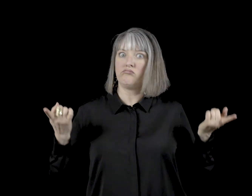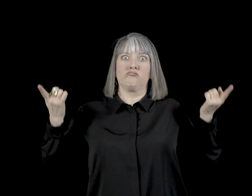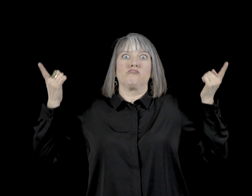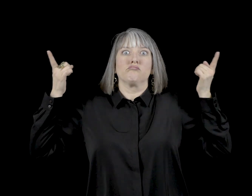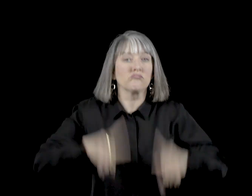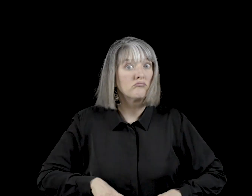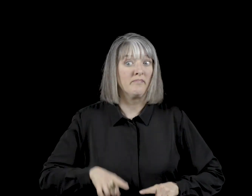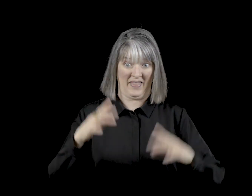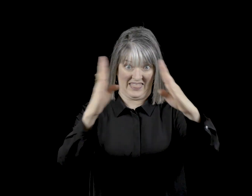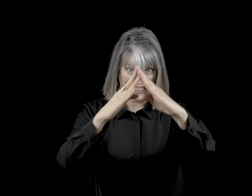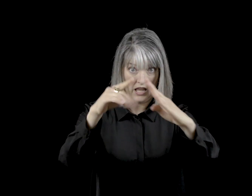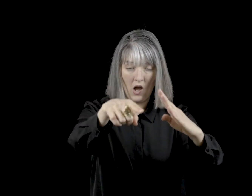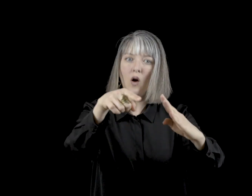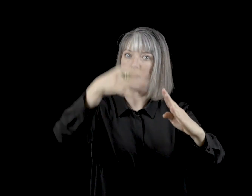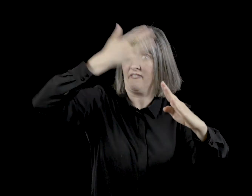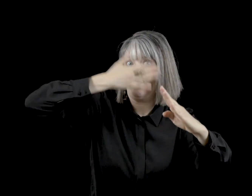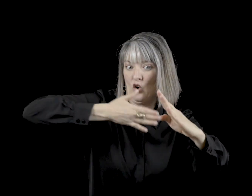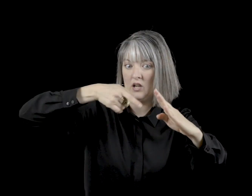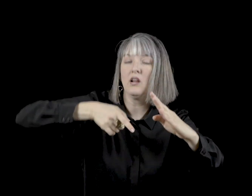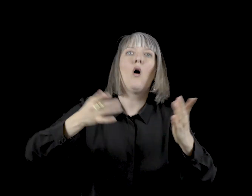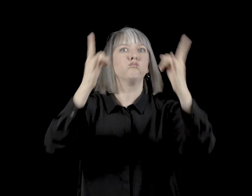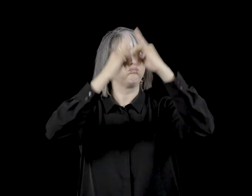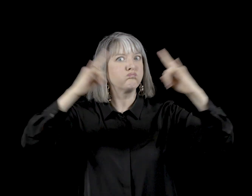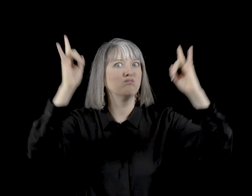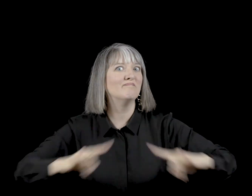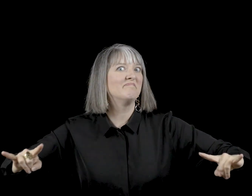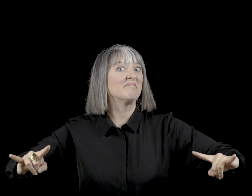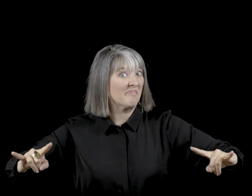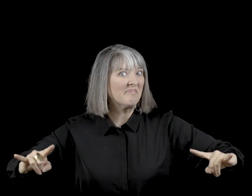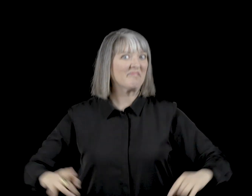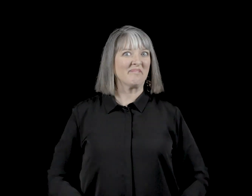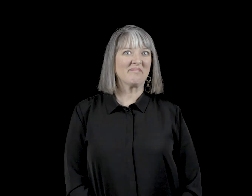At that time a circus was parked in front of the town.